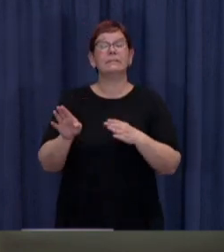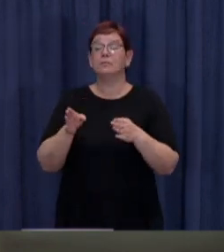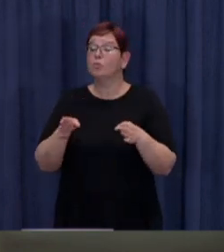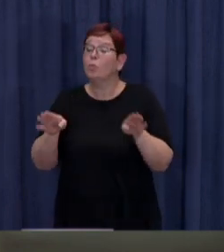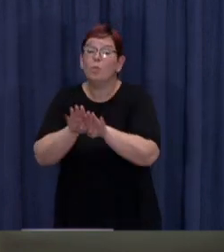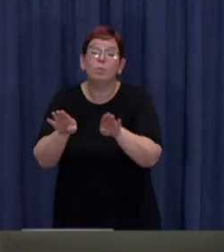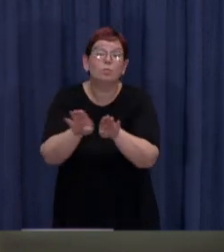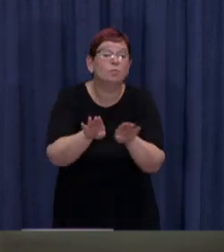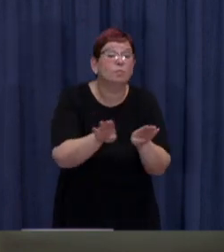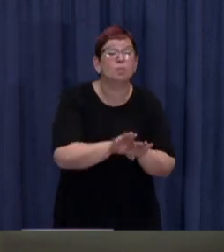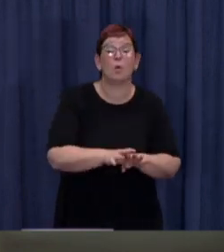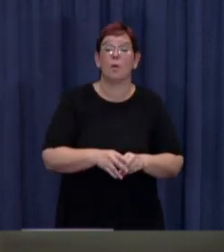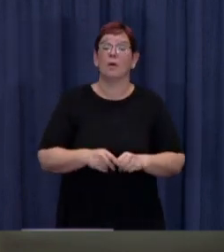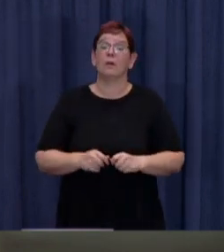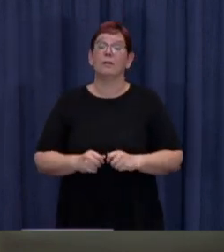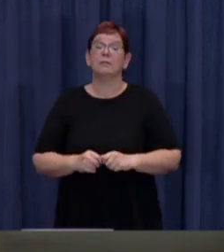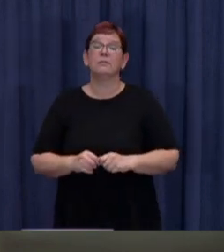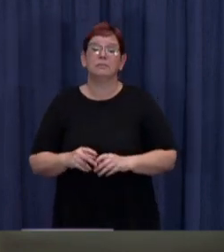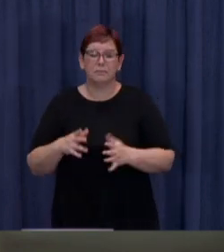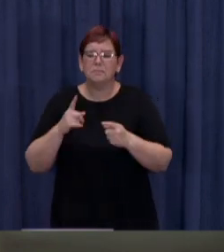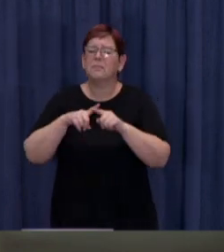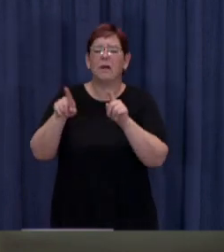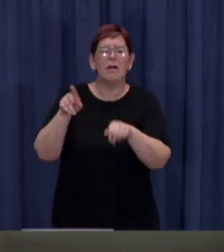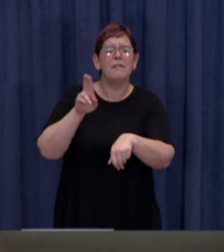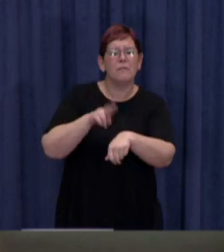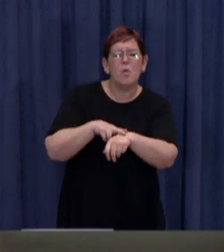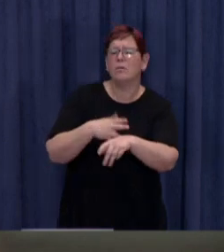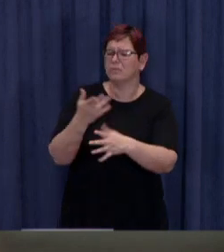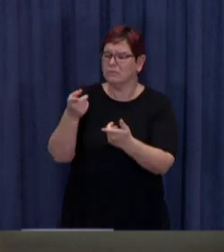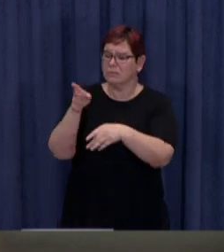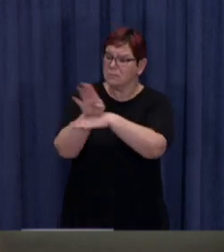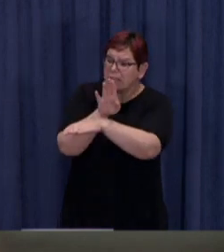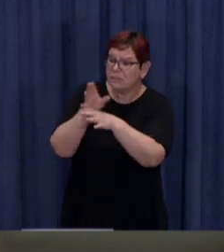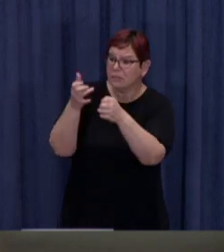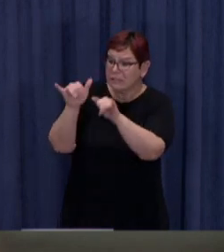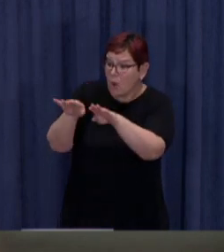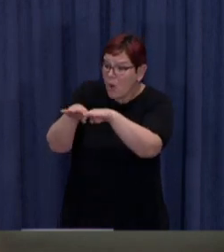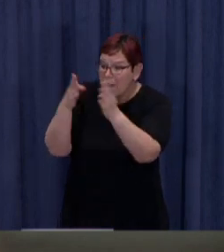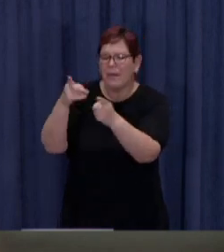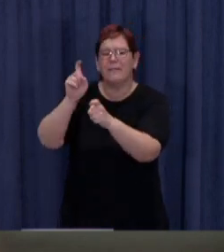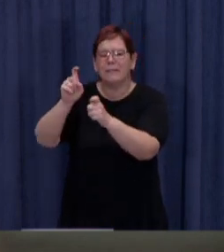I will say this on the call I had today with many members of the construction